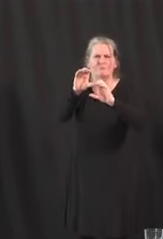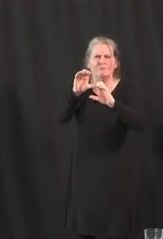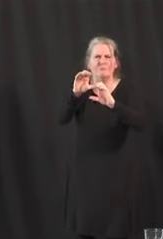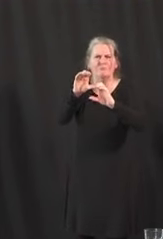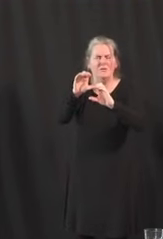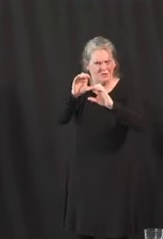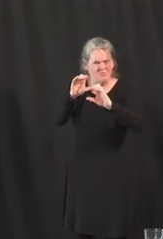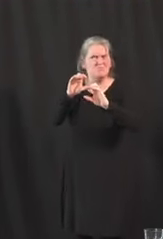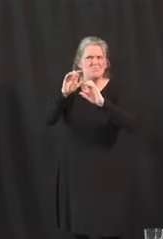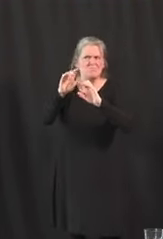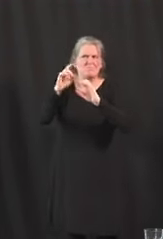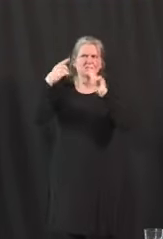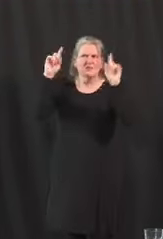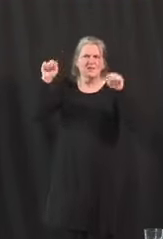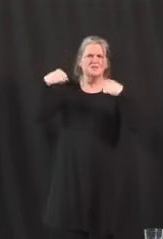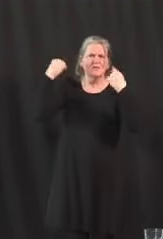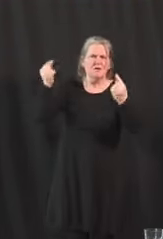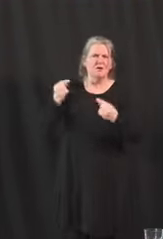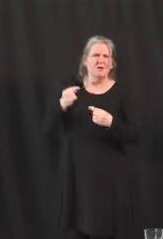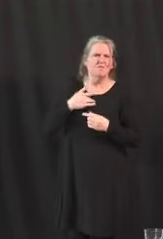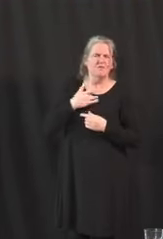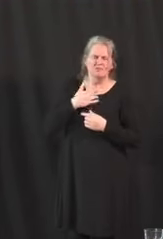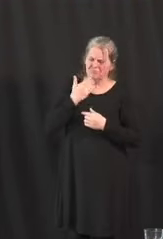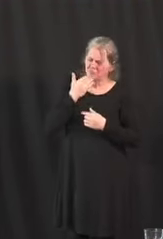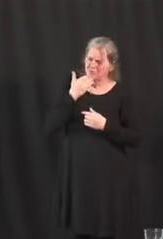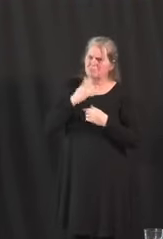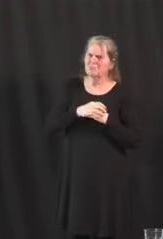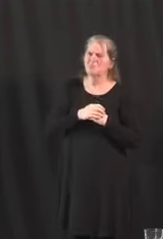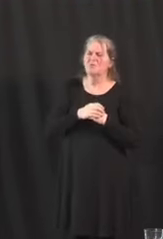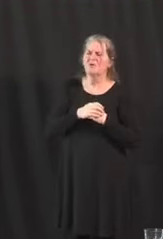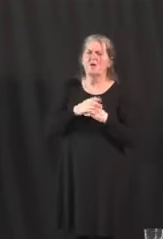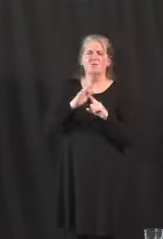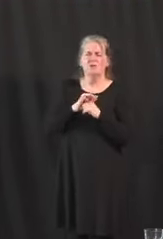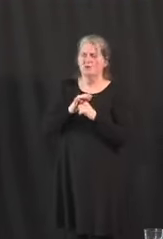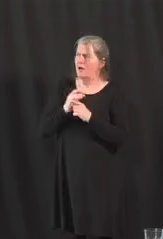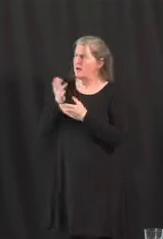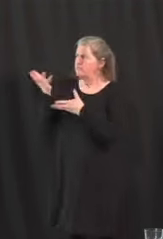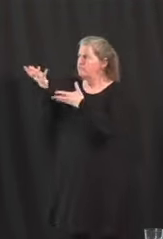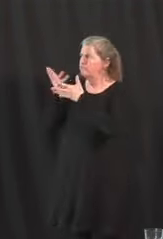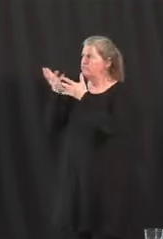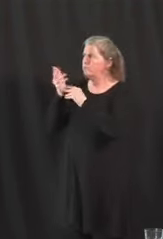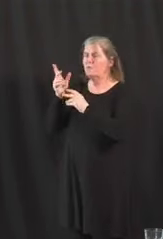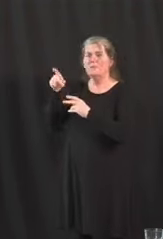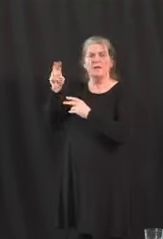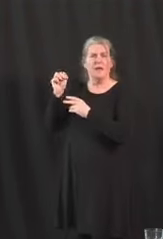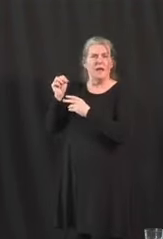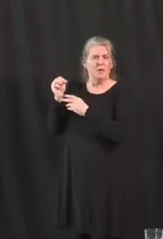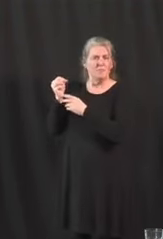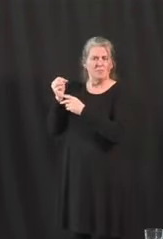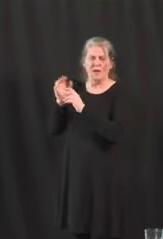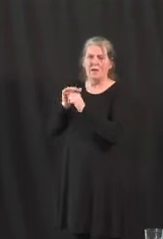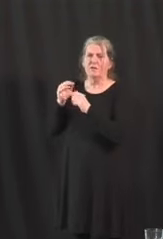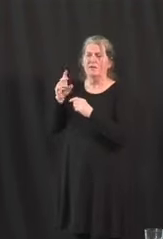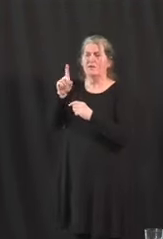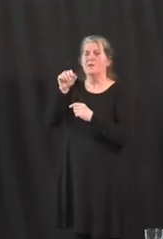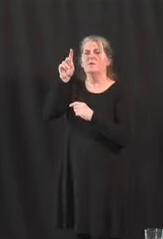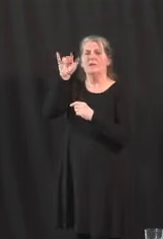VERY PLEASED WITH THE DIRECT CONTACT NOT ONLY TO THE PRIME MINISTER'S OFFICE BUT THE DEPUTY PRIME MINISTER'S OFFICE AND ALL